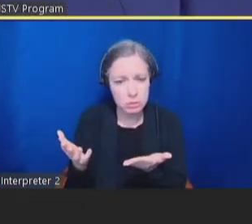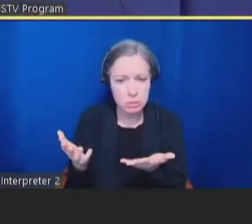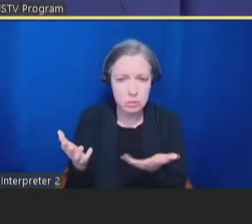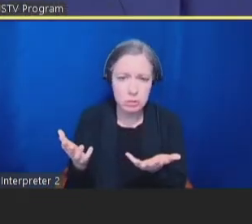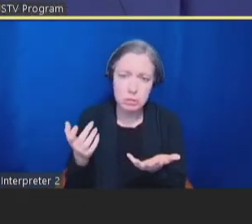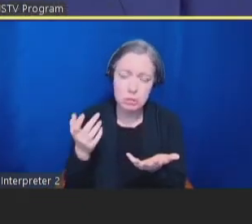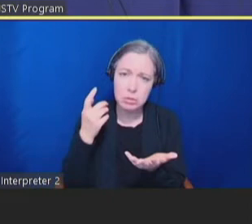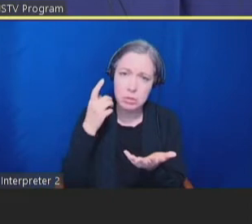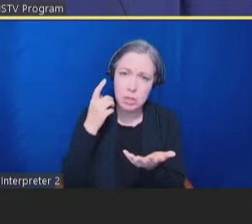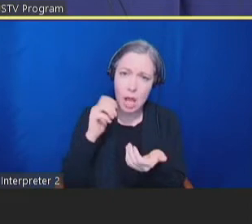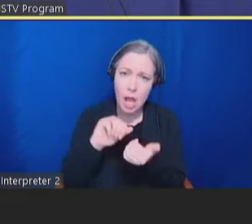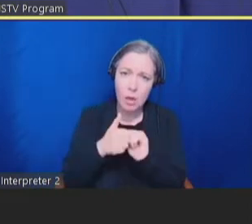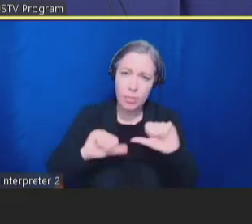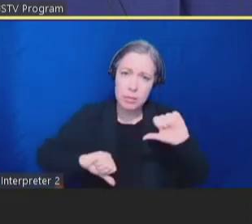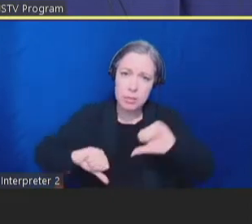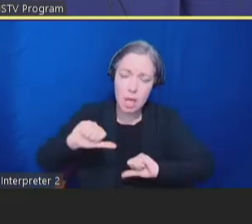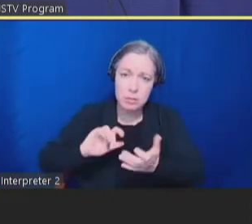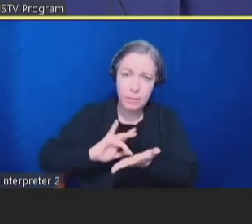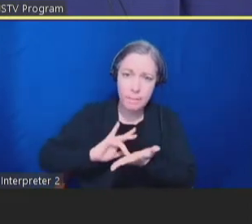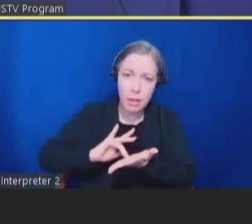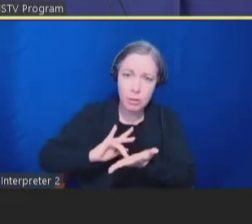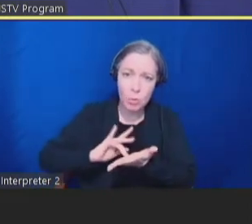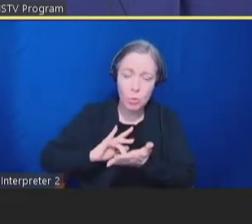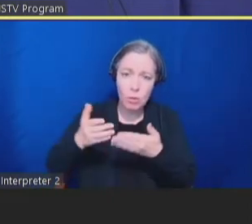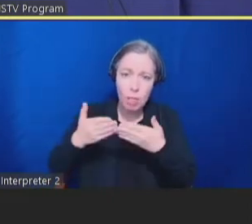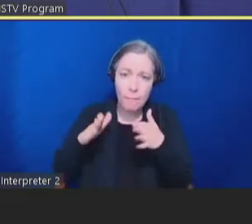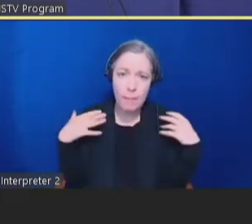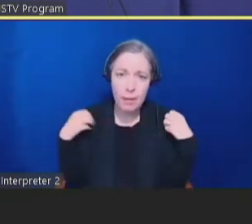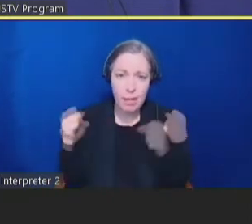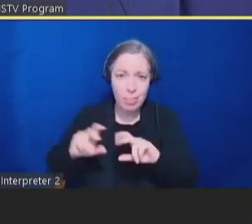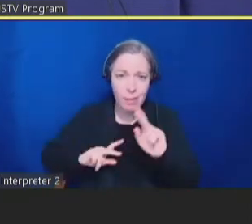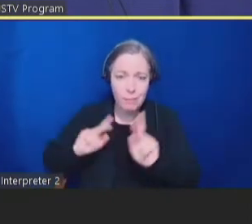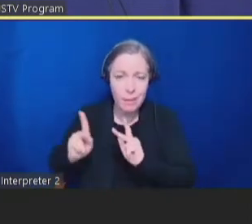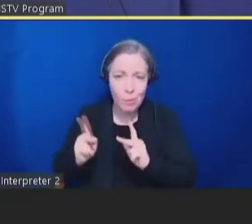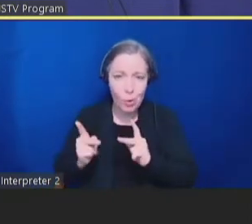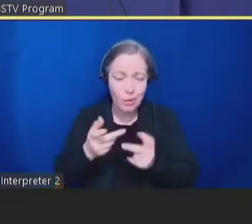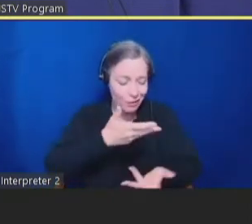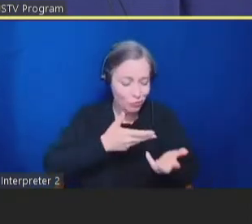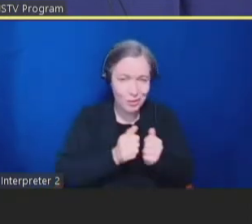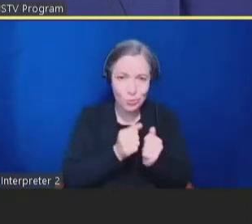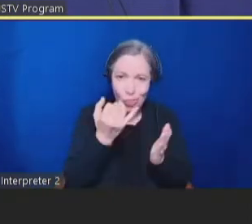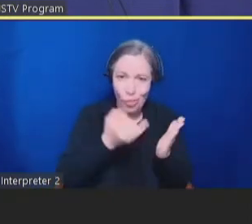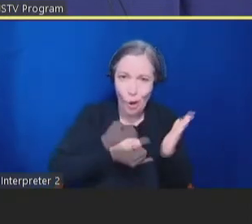interacted with the artistic community, either locally or through the foundation.